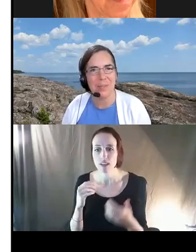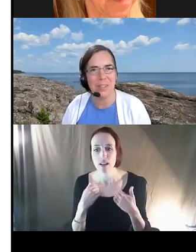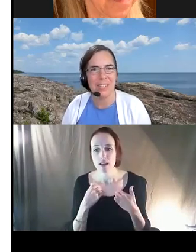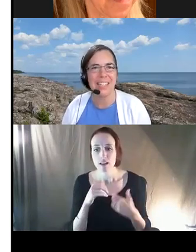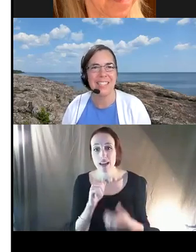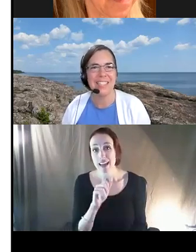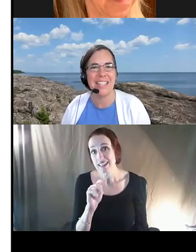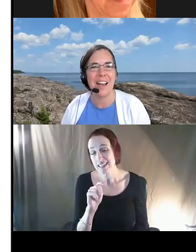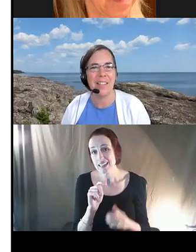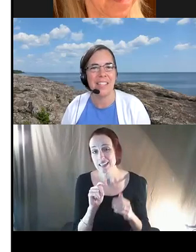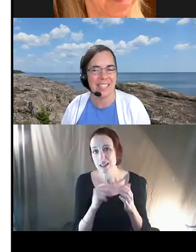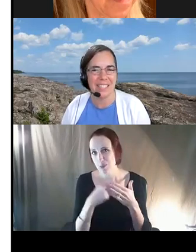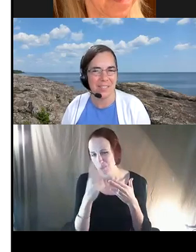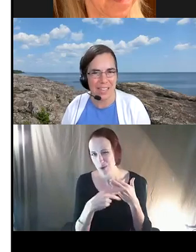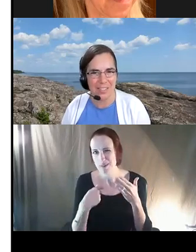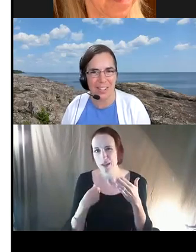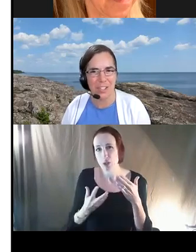I used to work as the assistive technology